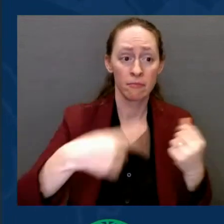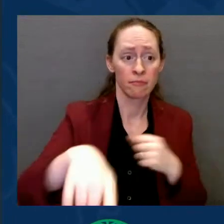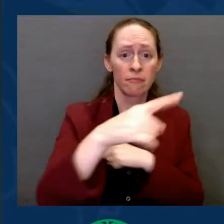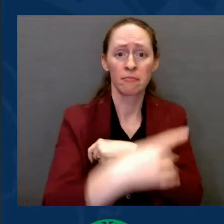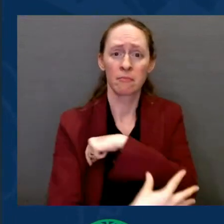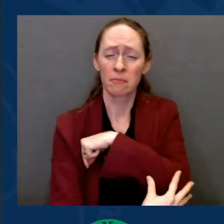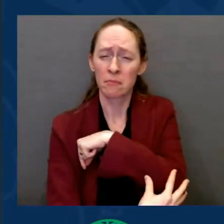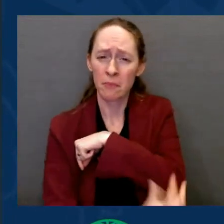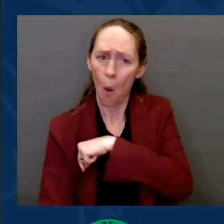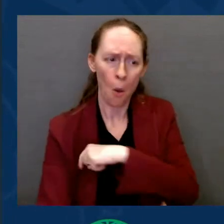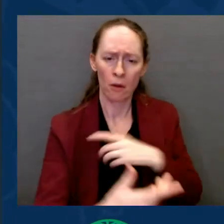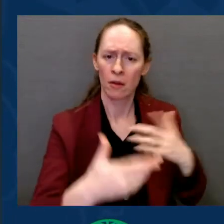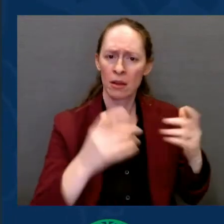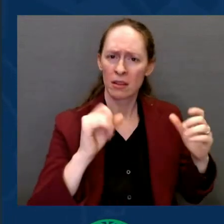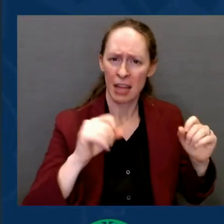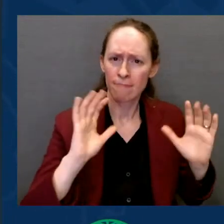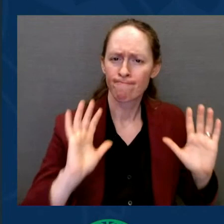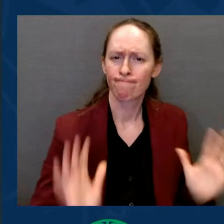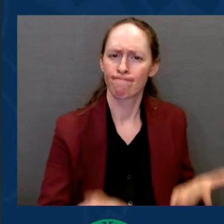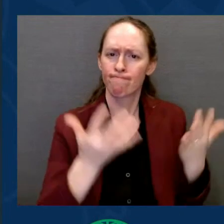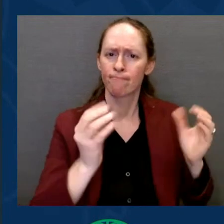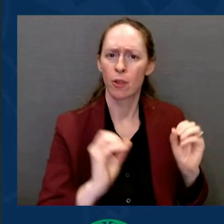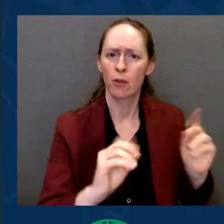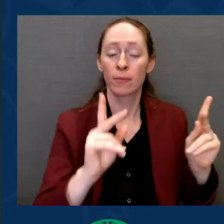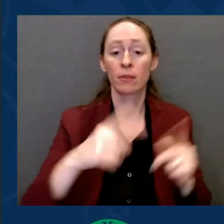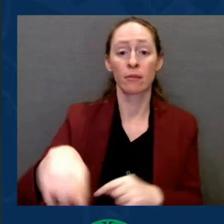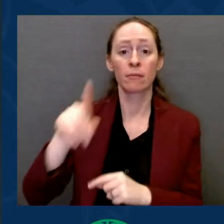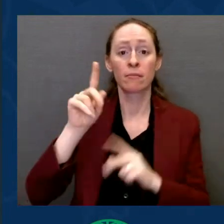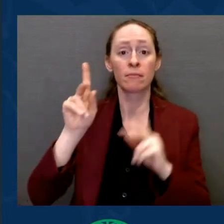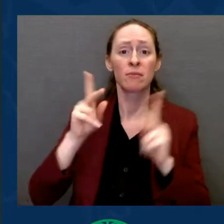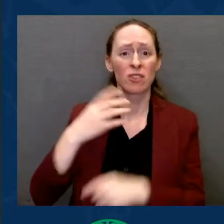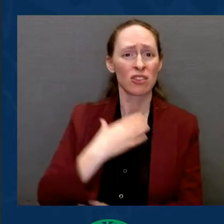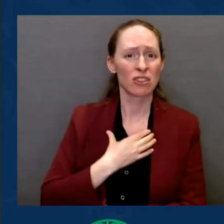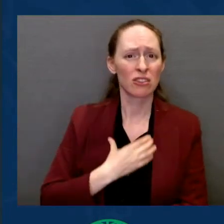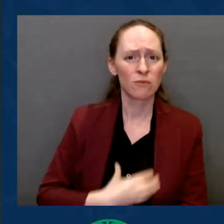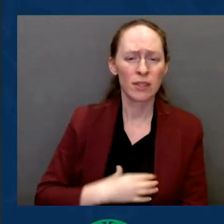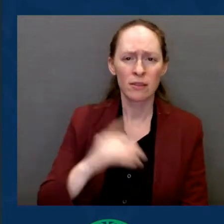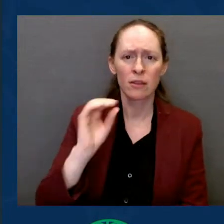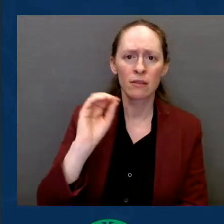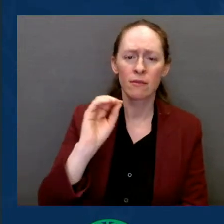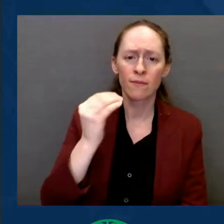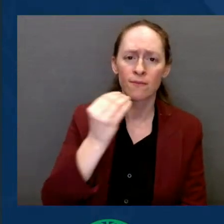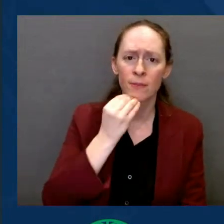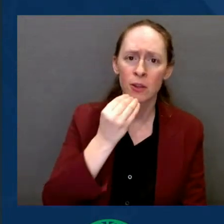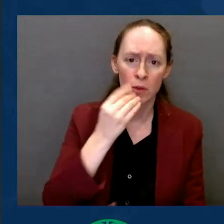Africa is also significant unused arable farmland -- has a significant amount of it --